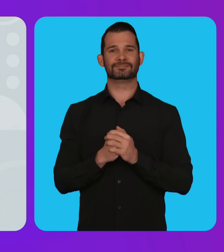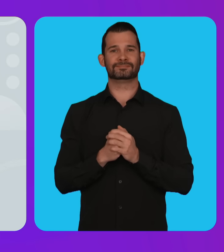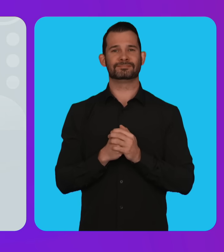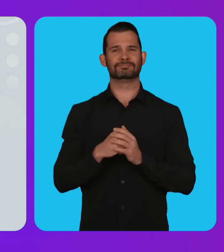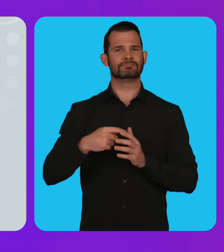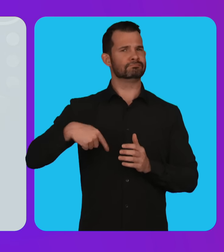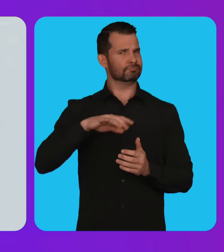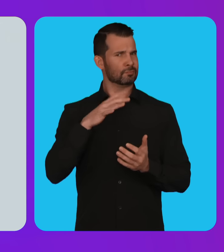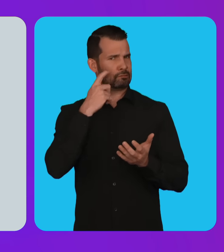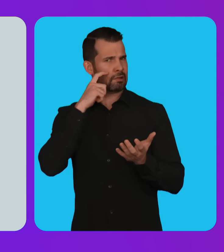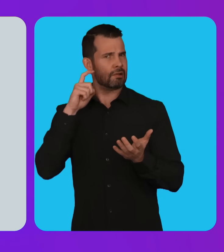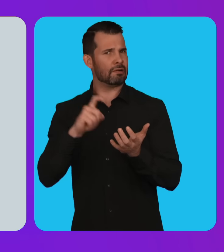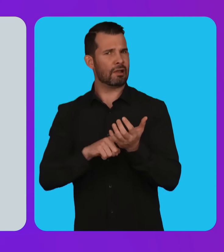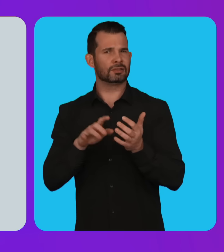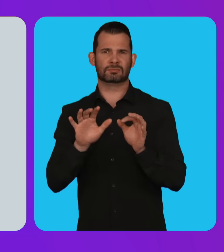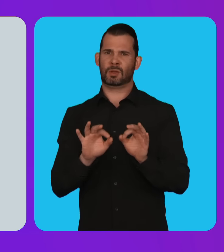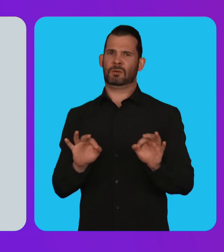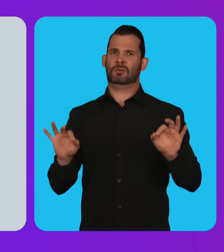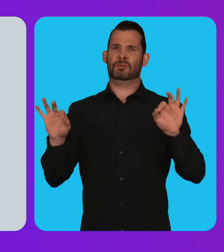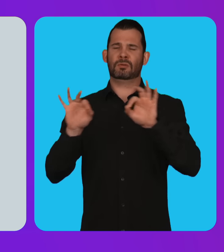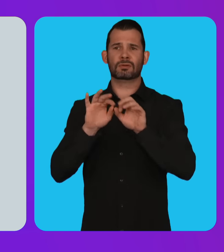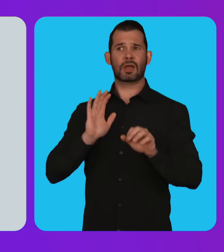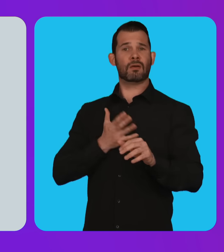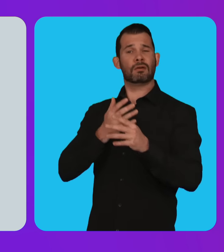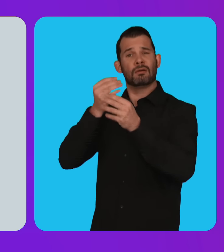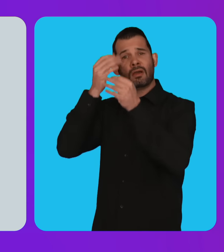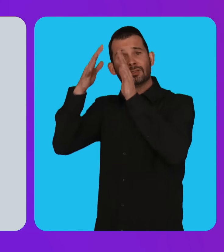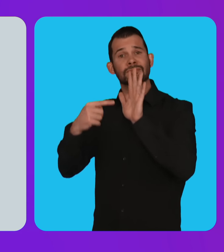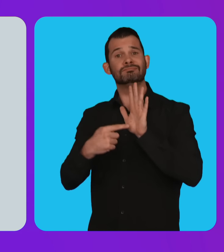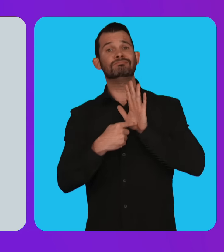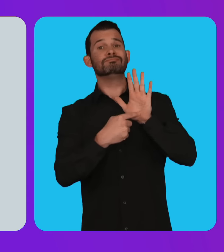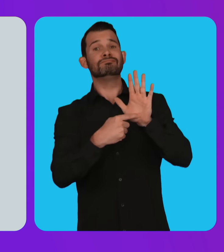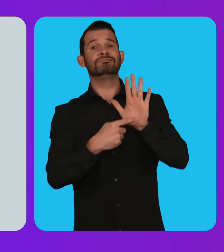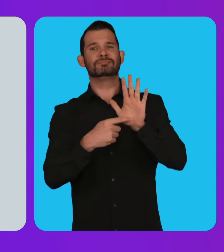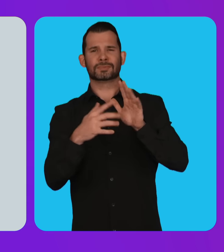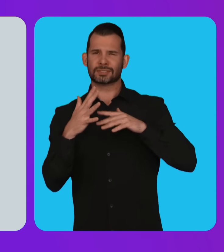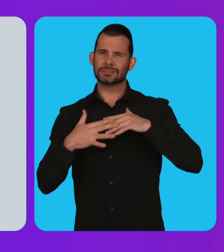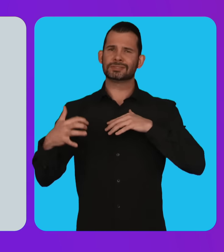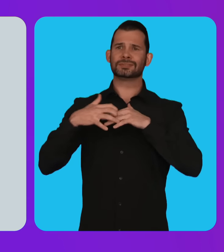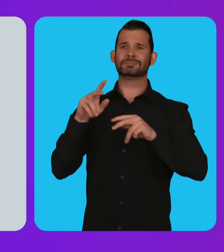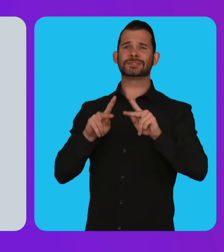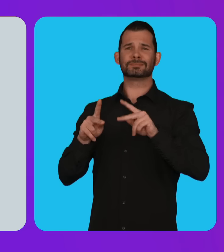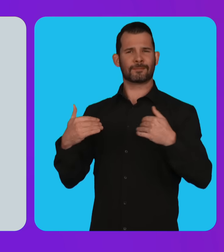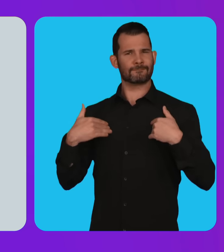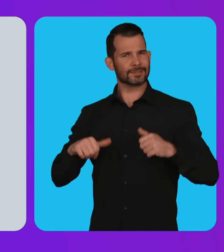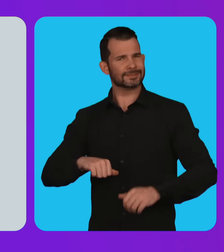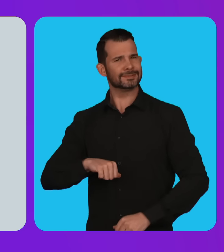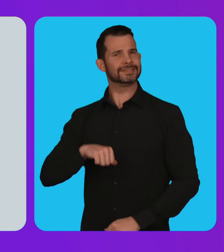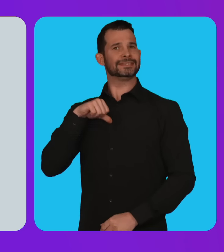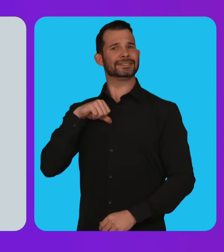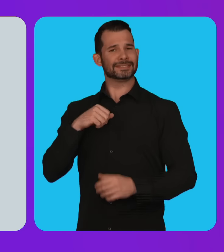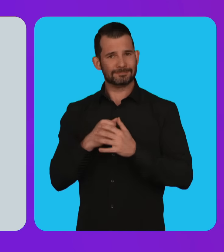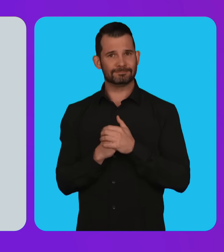Inuit, and Métis peoples, recognizing their unique perspectives and realities. We recognize the importance for our content